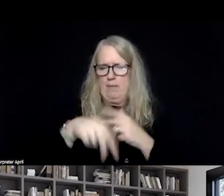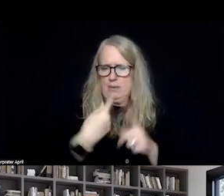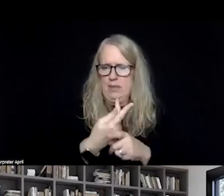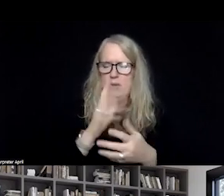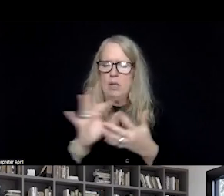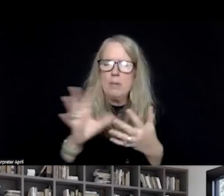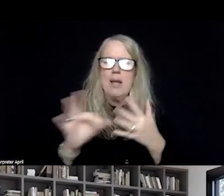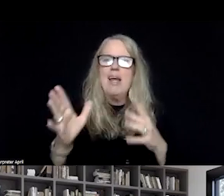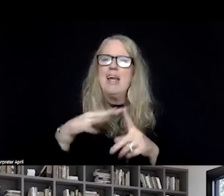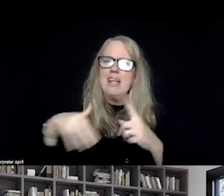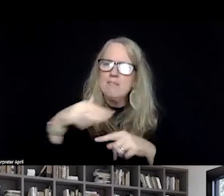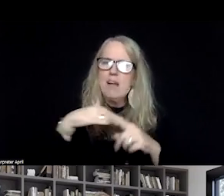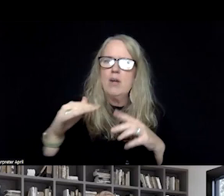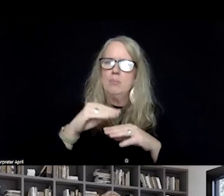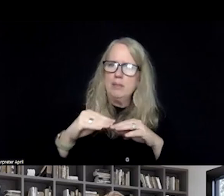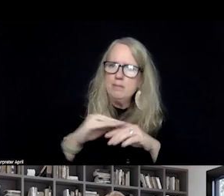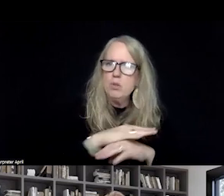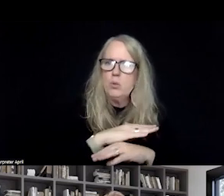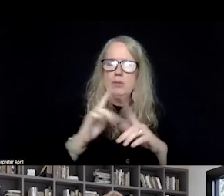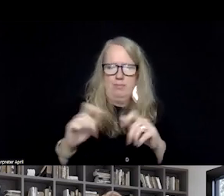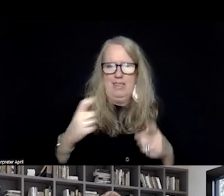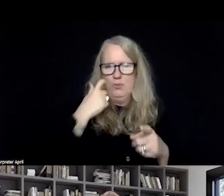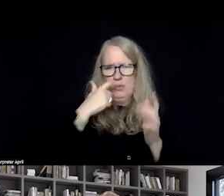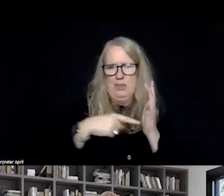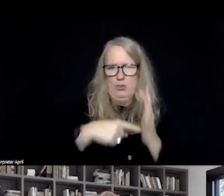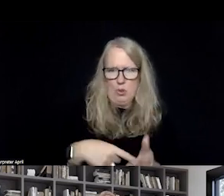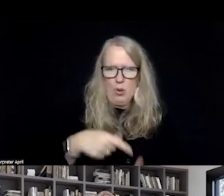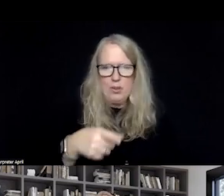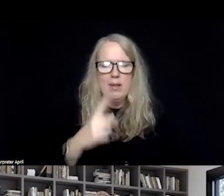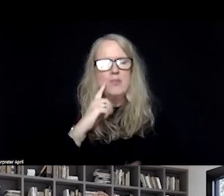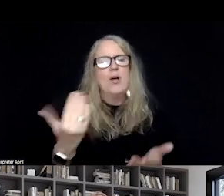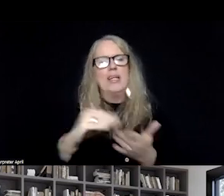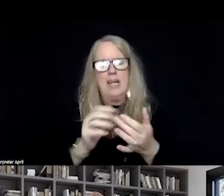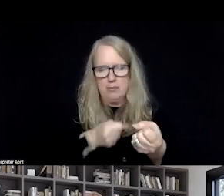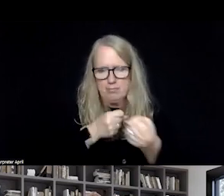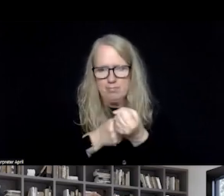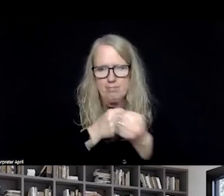ON THE HEALTH STATUS THAT HE SHOWED. IT SHOWS US HOW MUCH WE DON'T